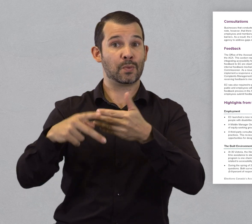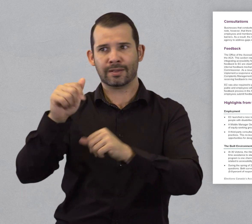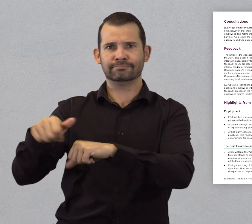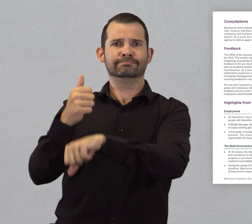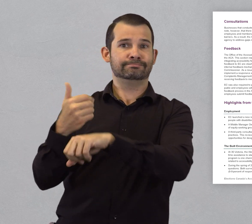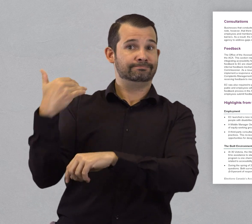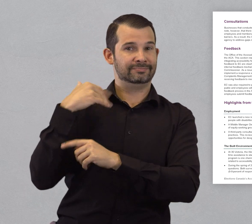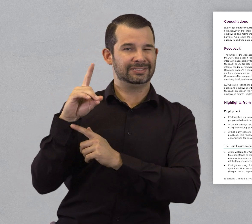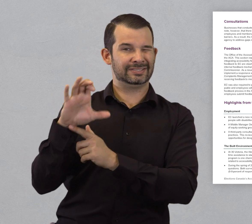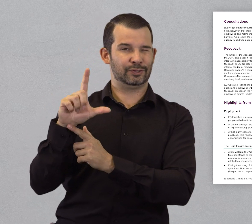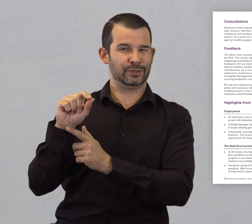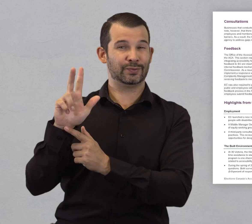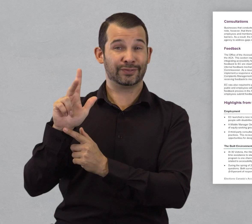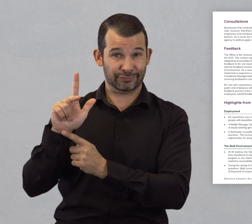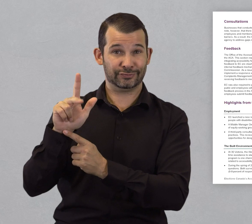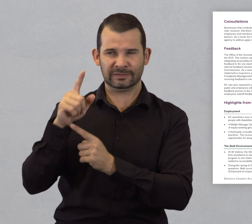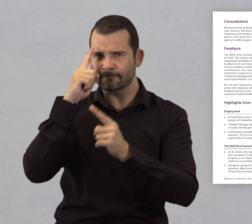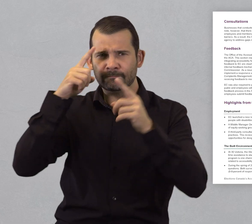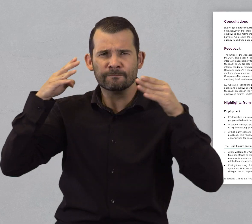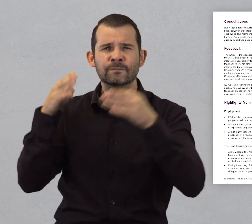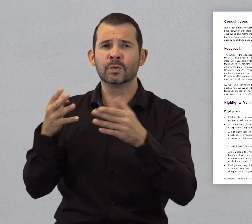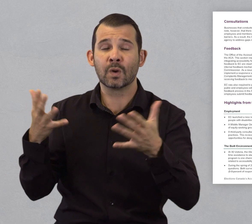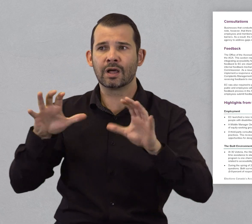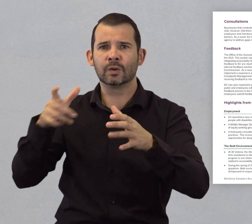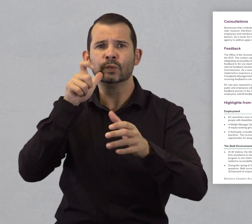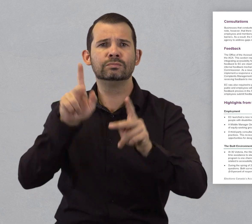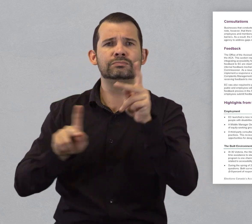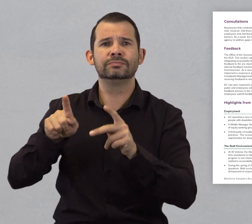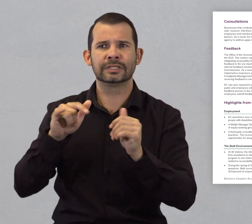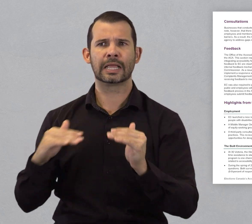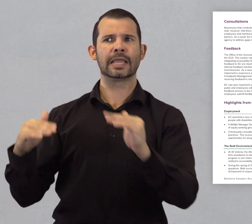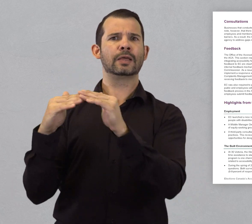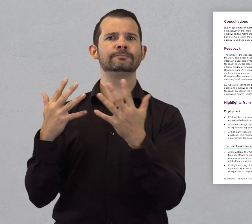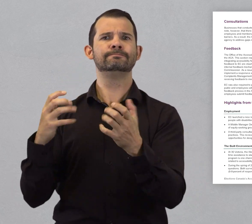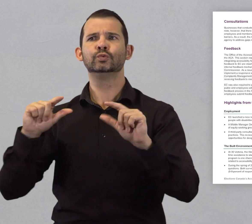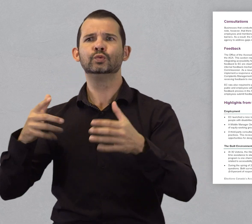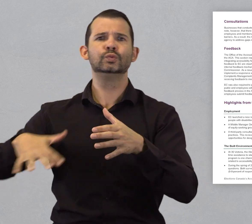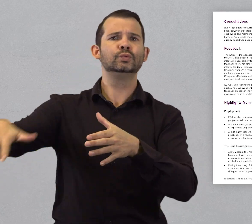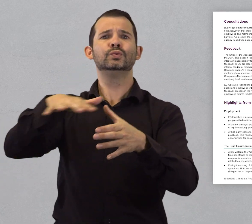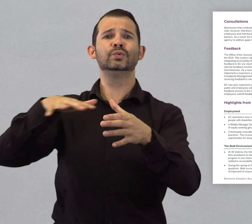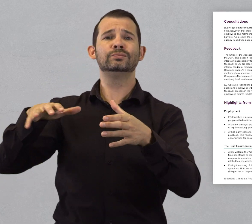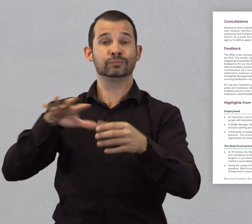started in December 2023, with a focus on members of equity-seeking groups,